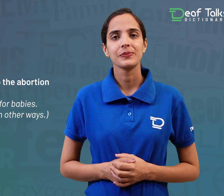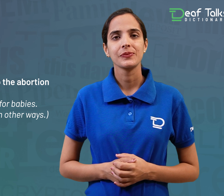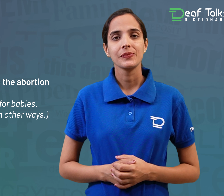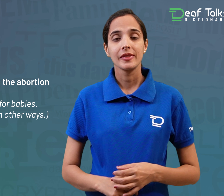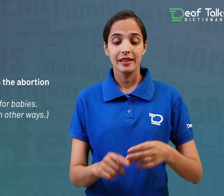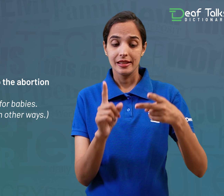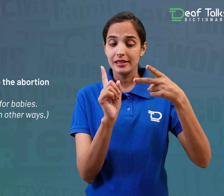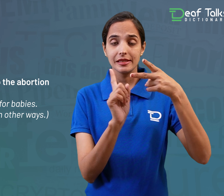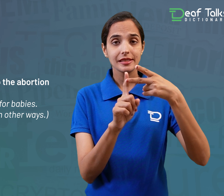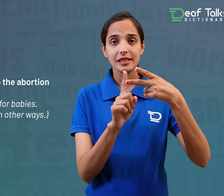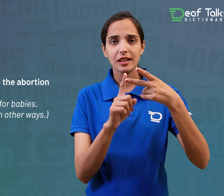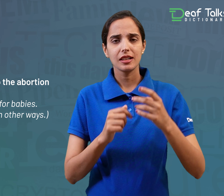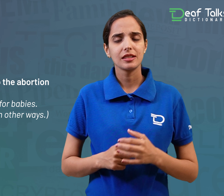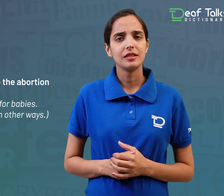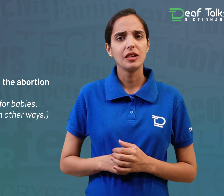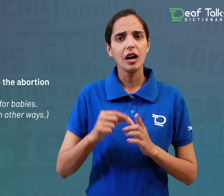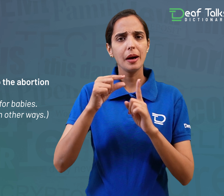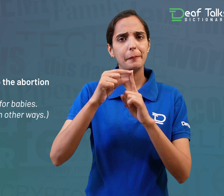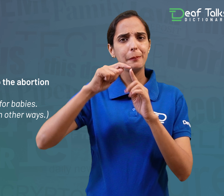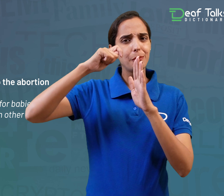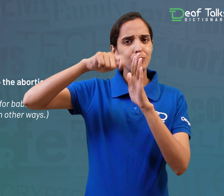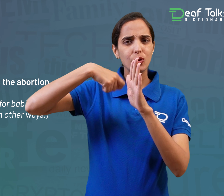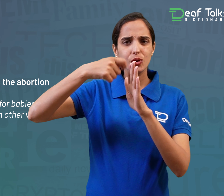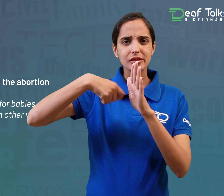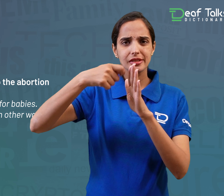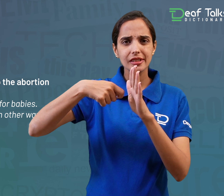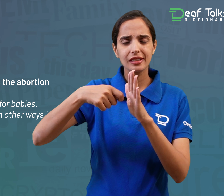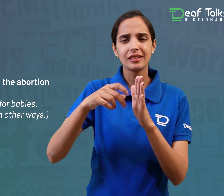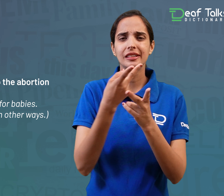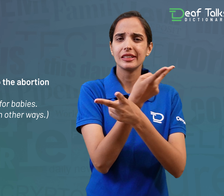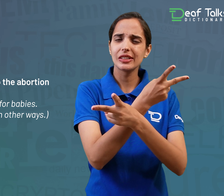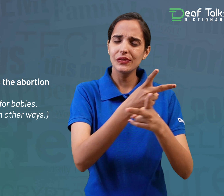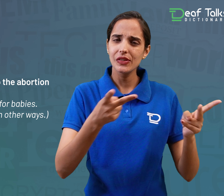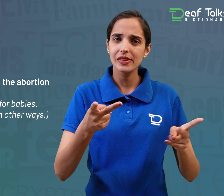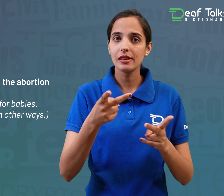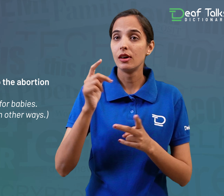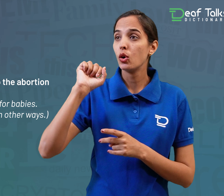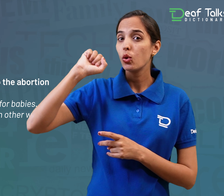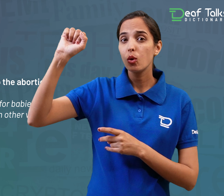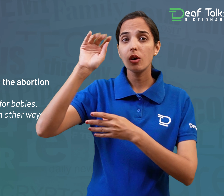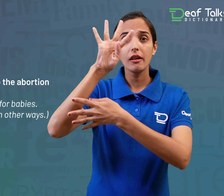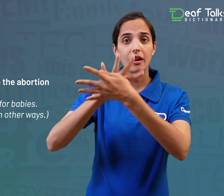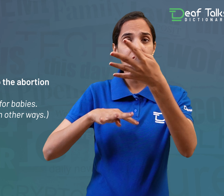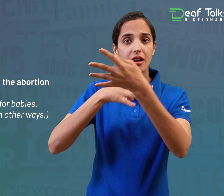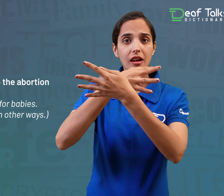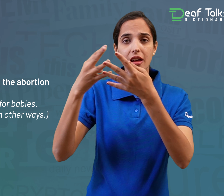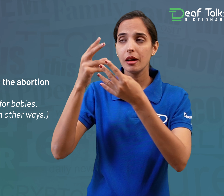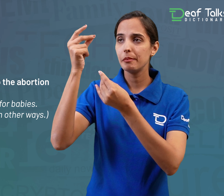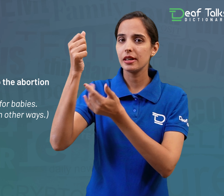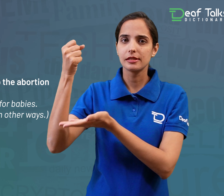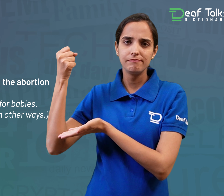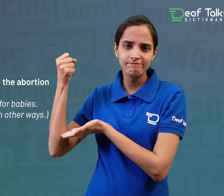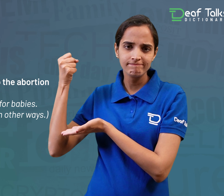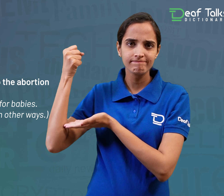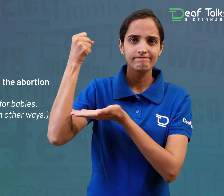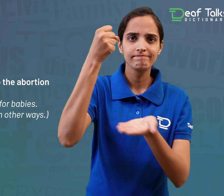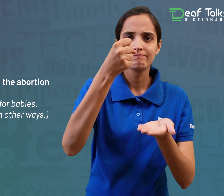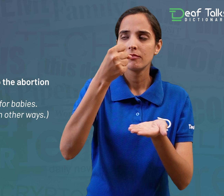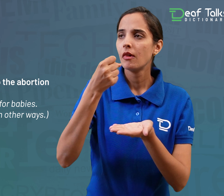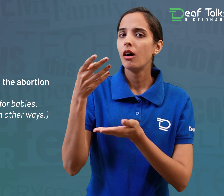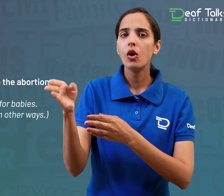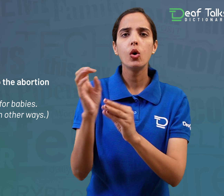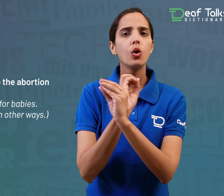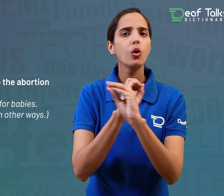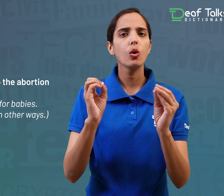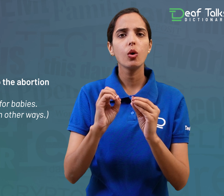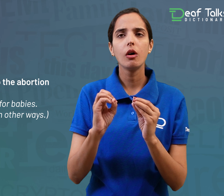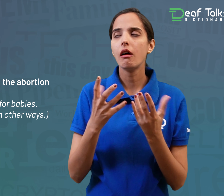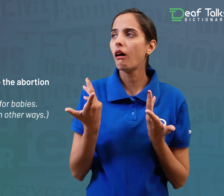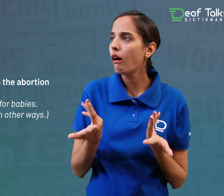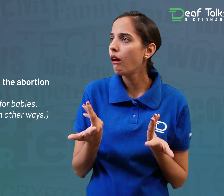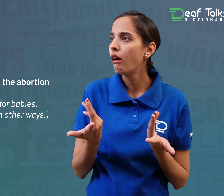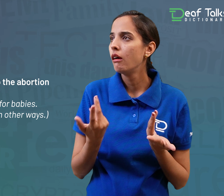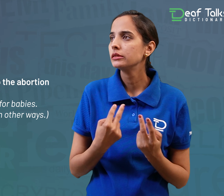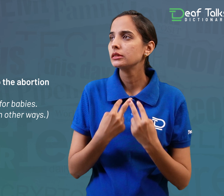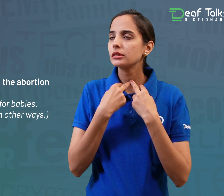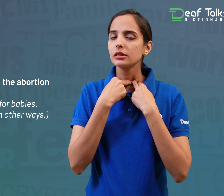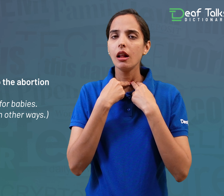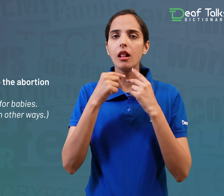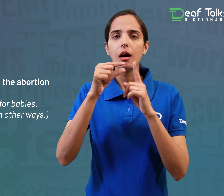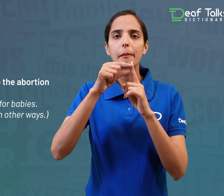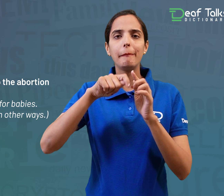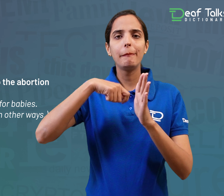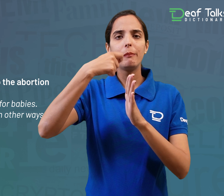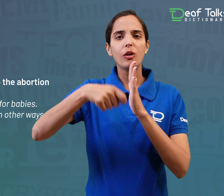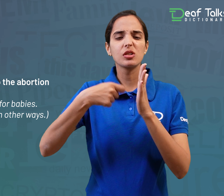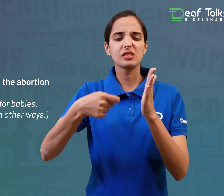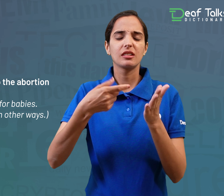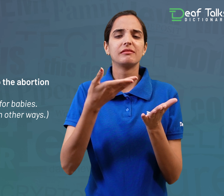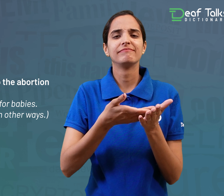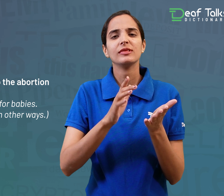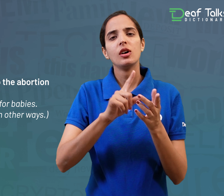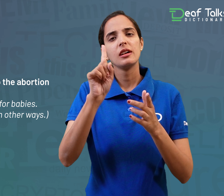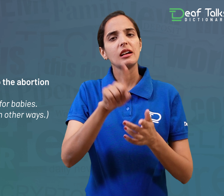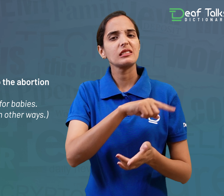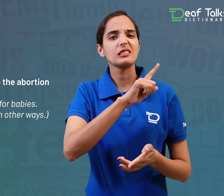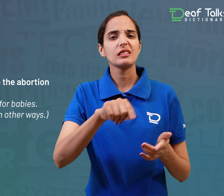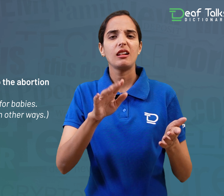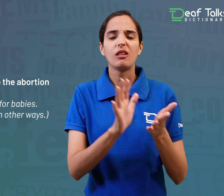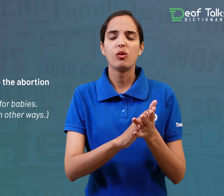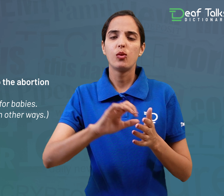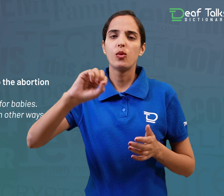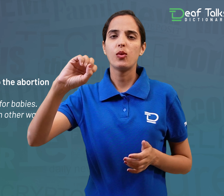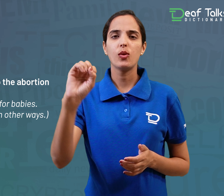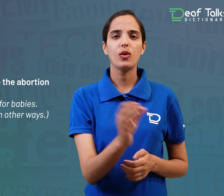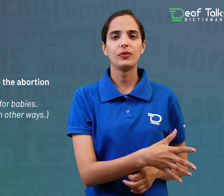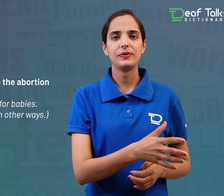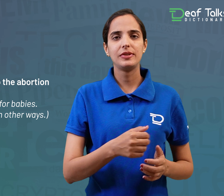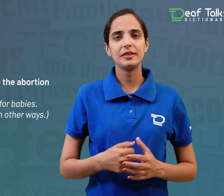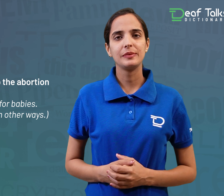2.The project was aborted because of no funding.